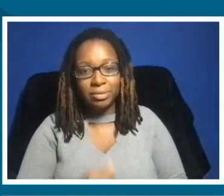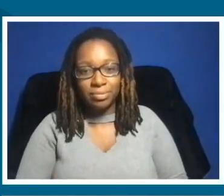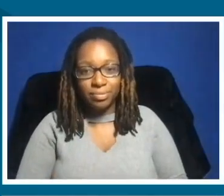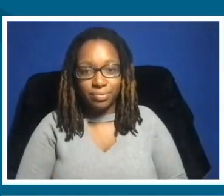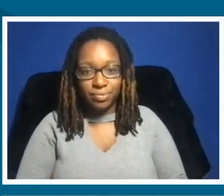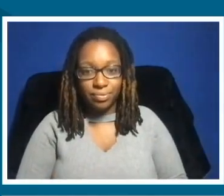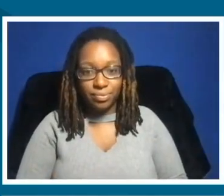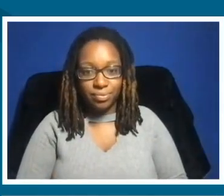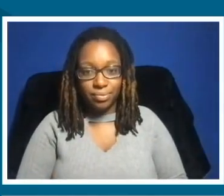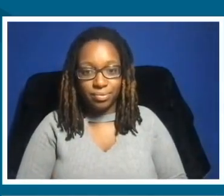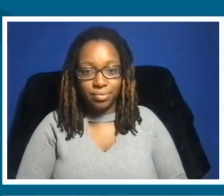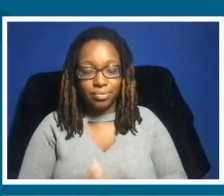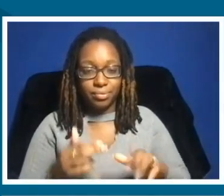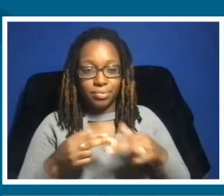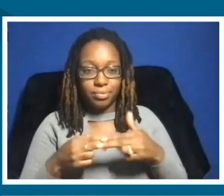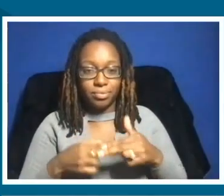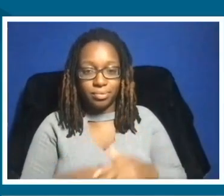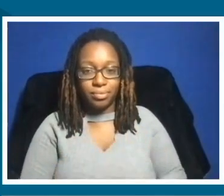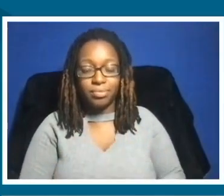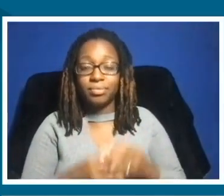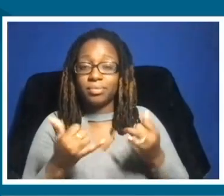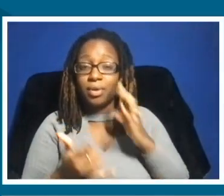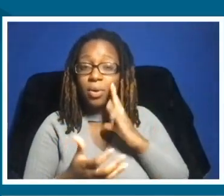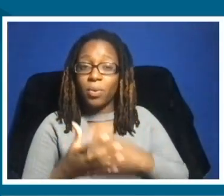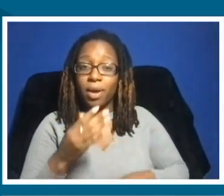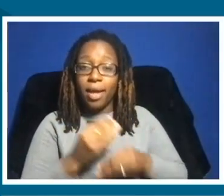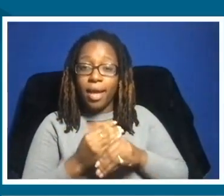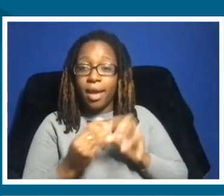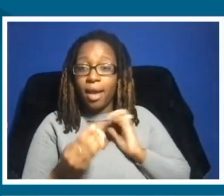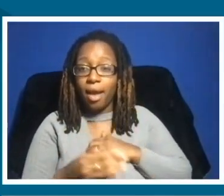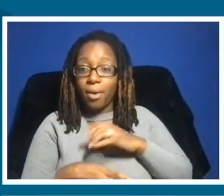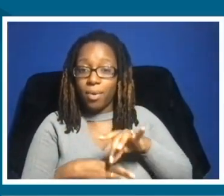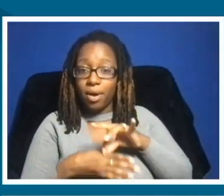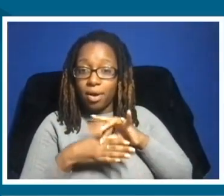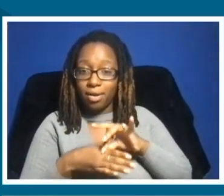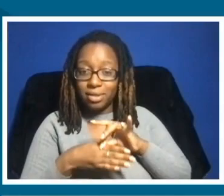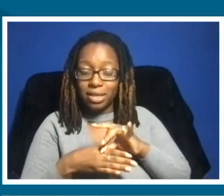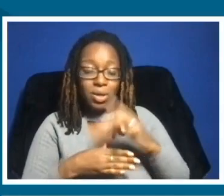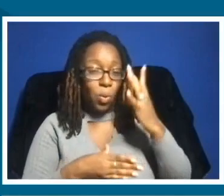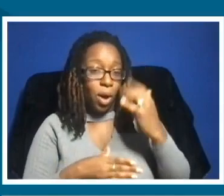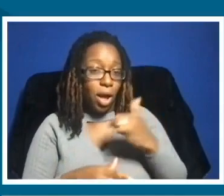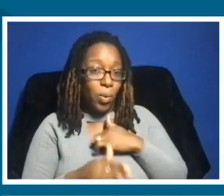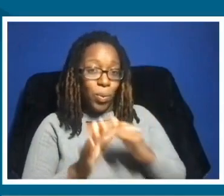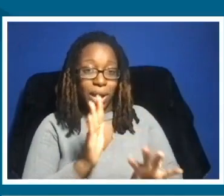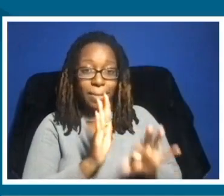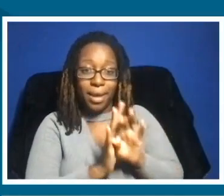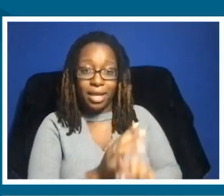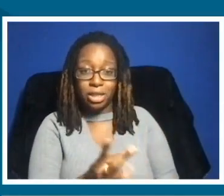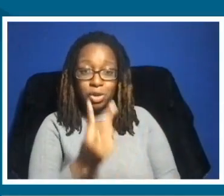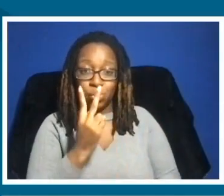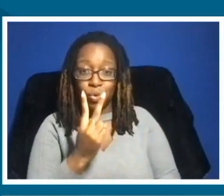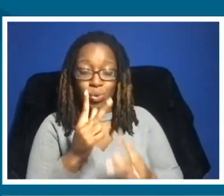and i want to add to our a little context to our story and that why do we pick those sites because we partnered